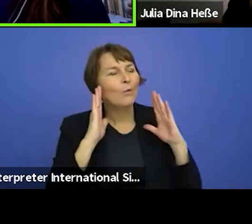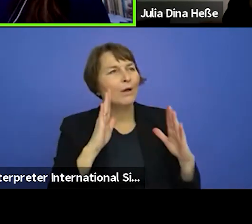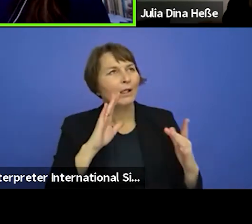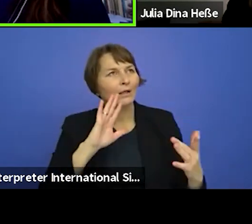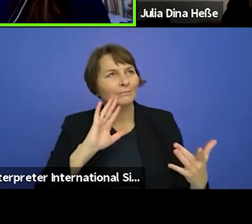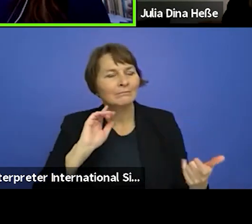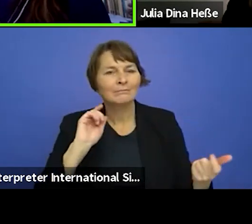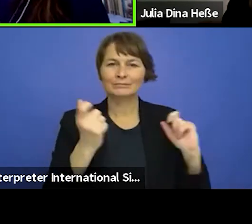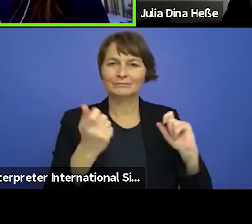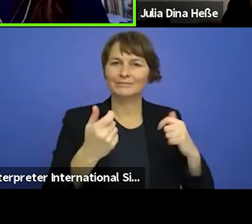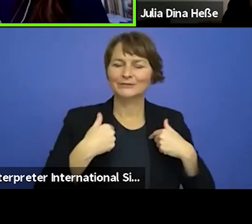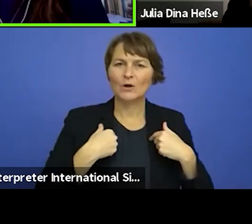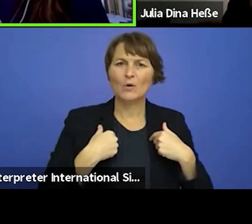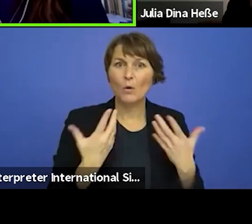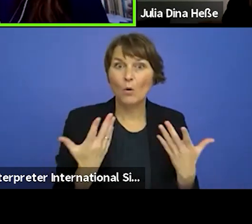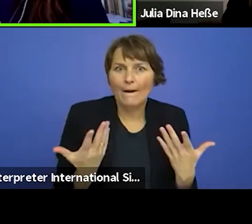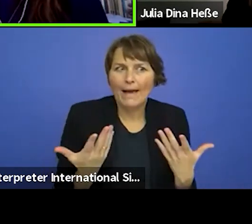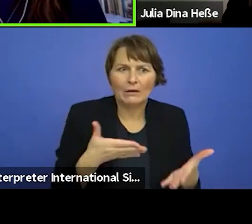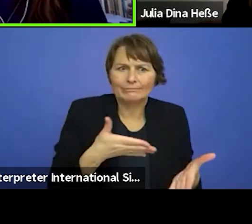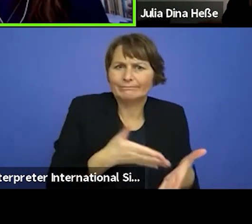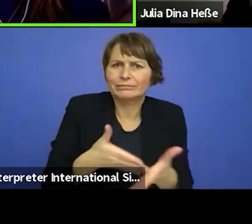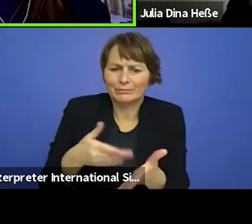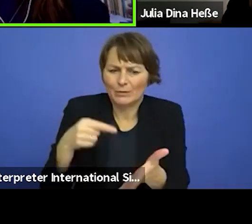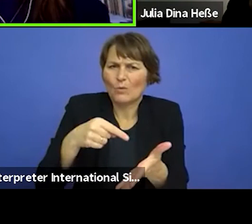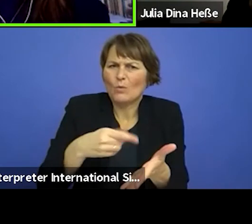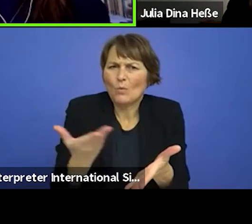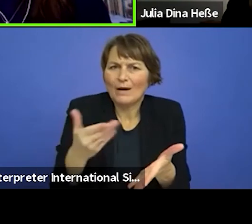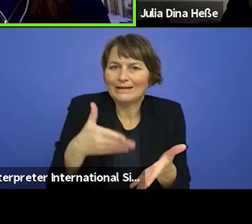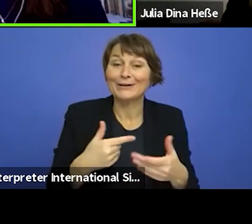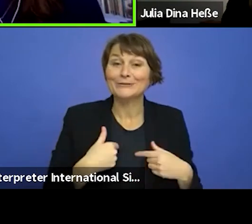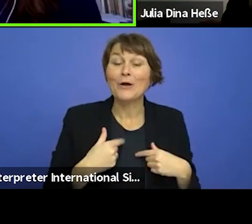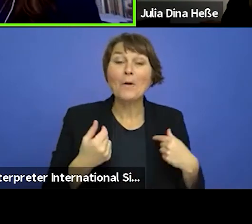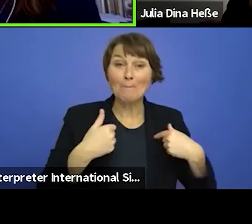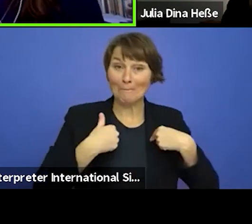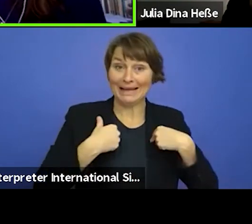So yeah , I'd just be interested, I mean coming as a complete outsider to Europe, I'd love to know